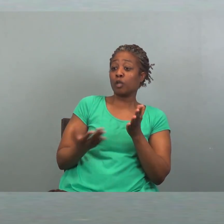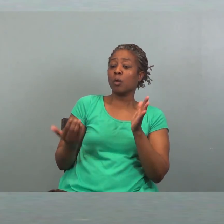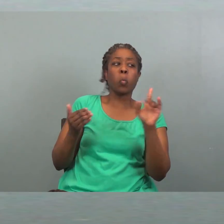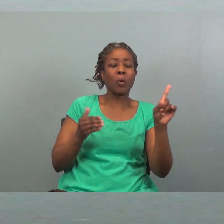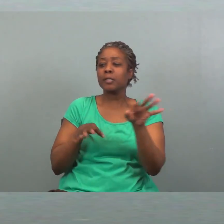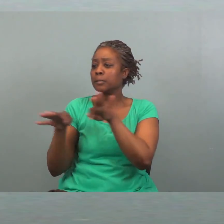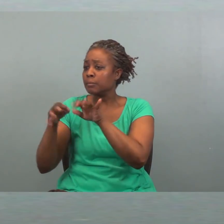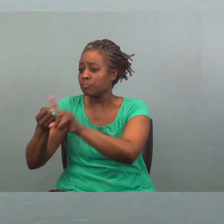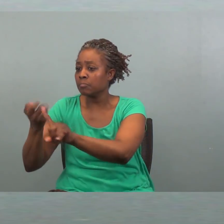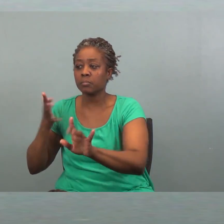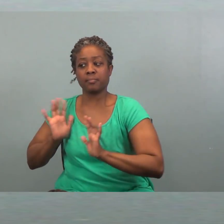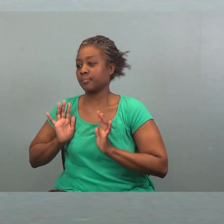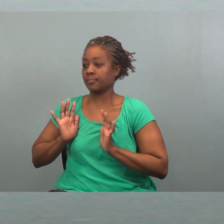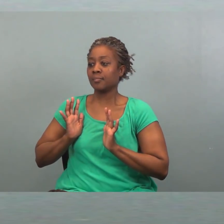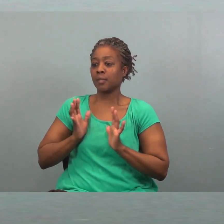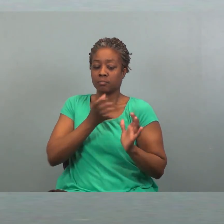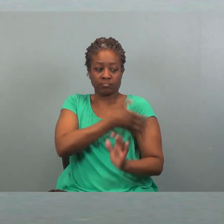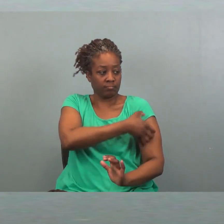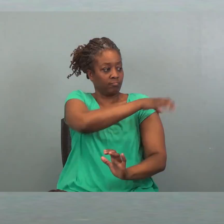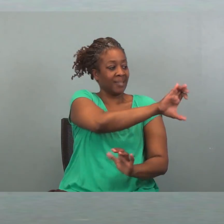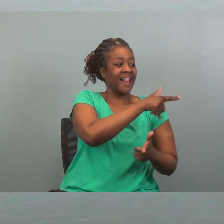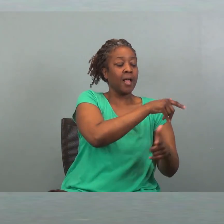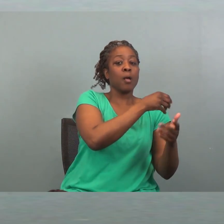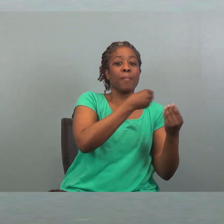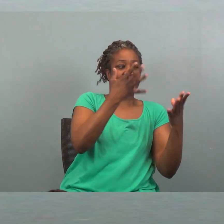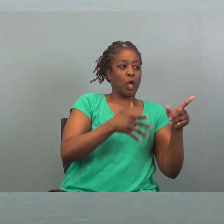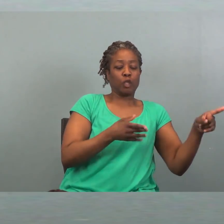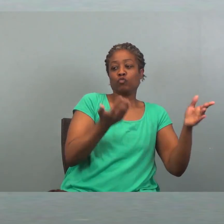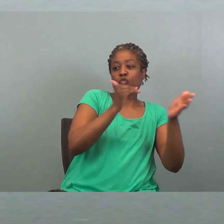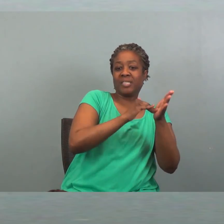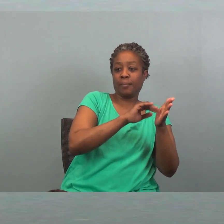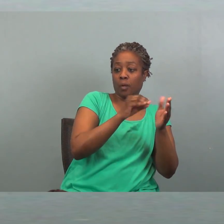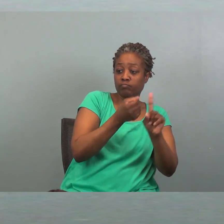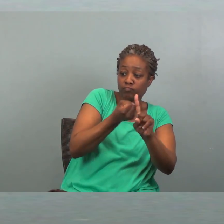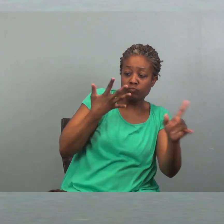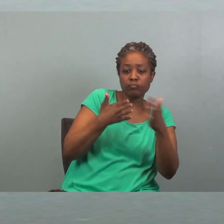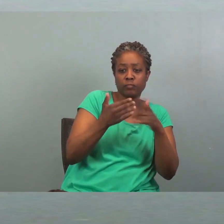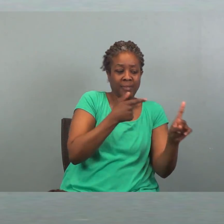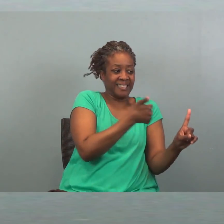rather than re-interpreting the question, let the provider take the lead in expanding or clarifying as needed.